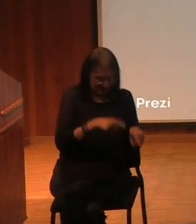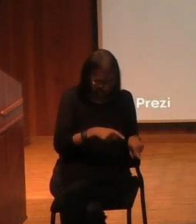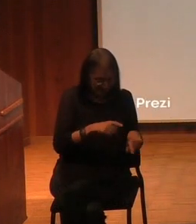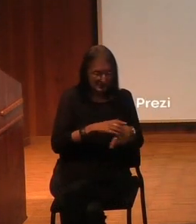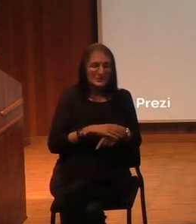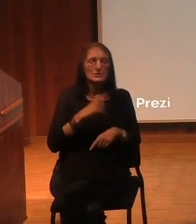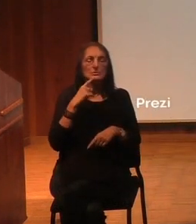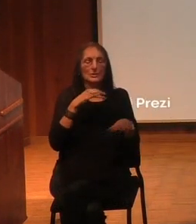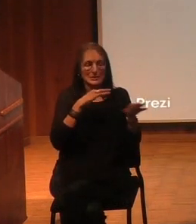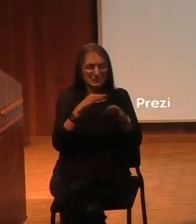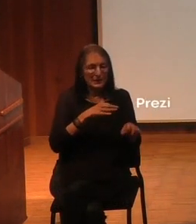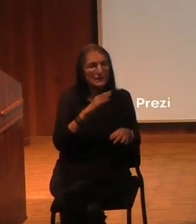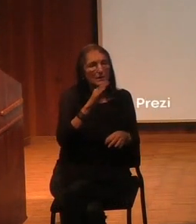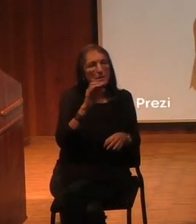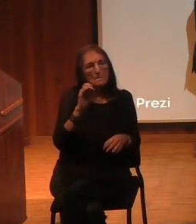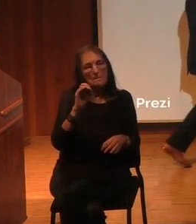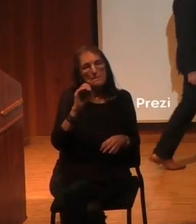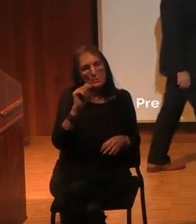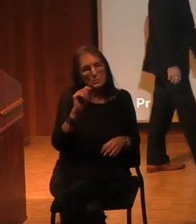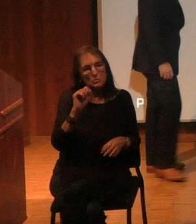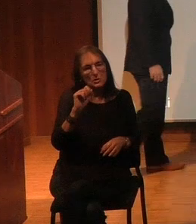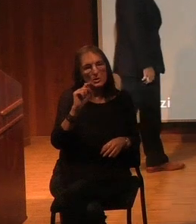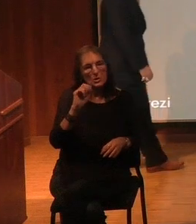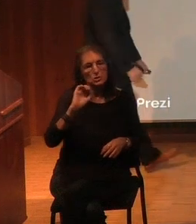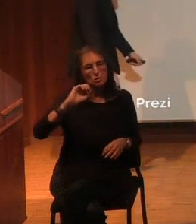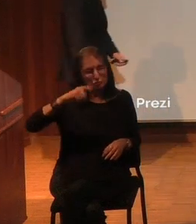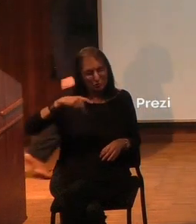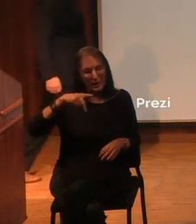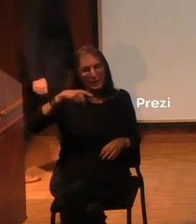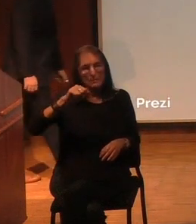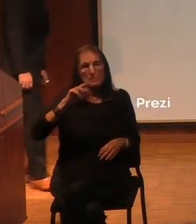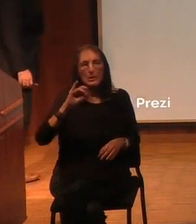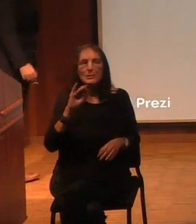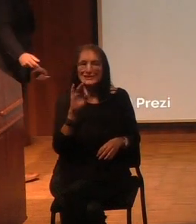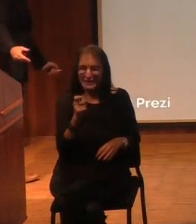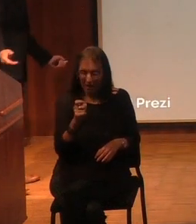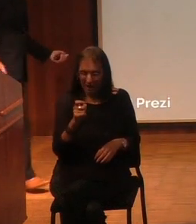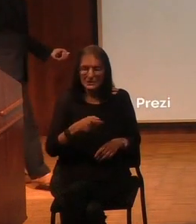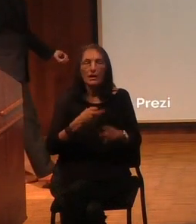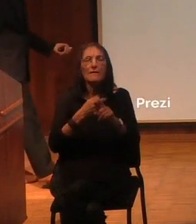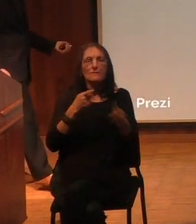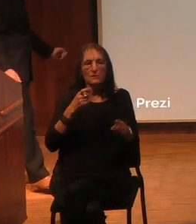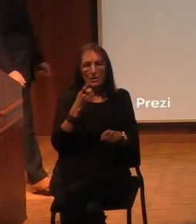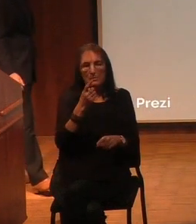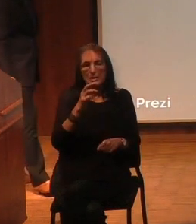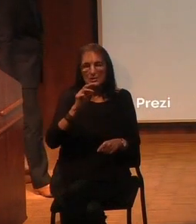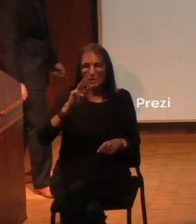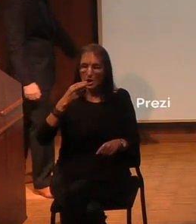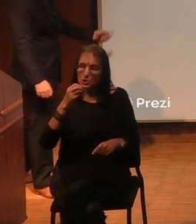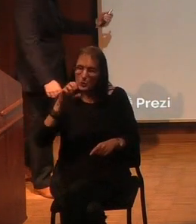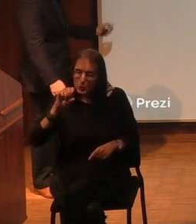So, to explain the Bootstrap Paradox from the perspective of how Dr. Who tells it, right. You have this guy who lives in our present